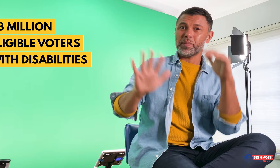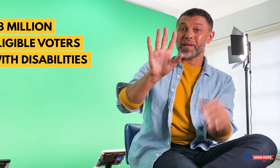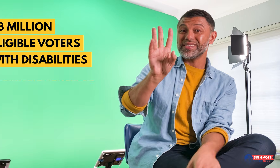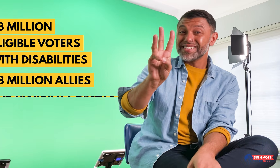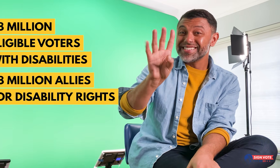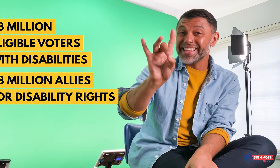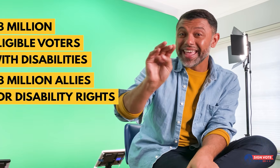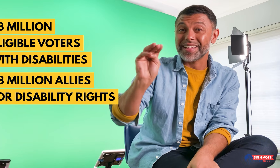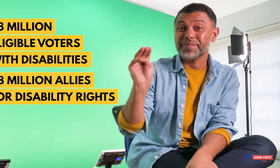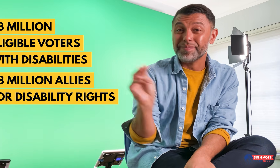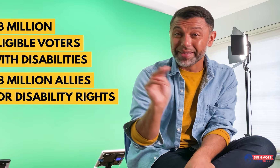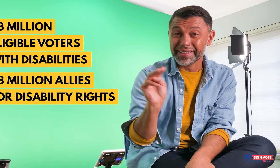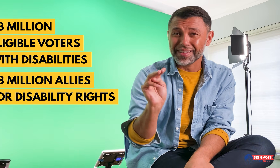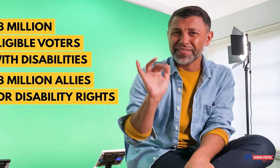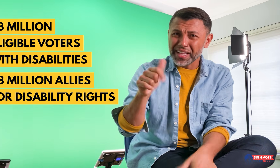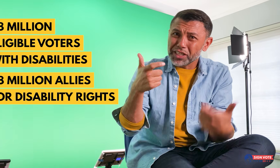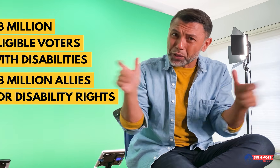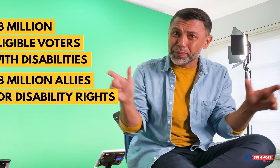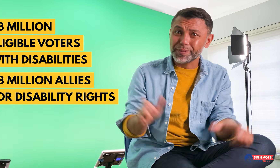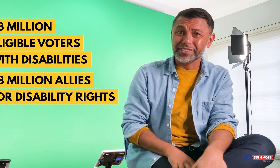That's about 68 million people. That's huge!